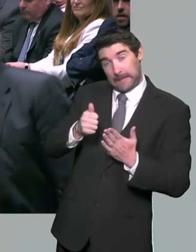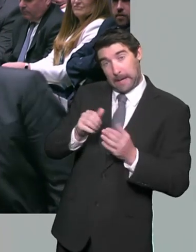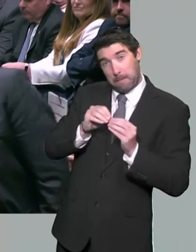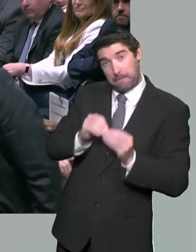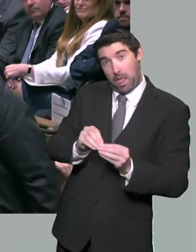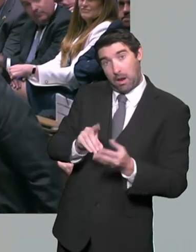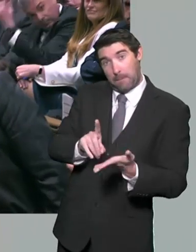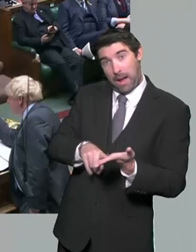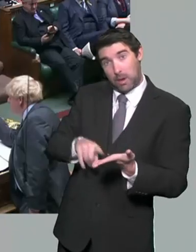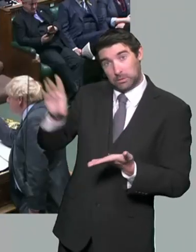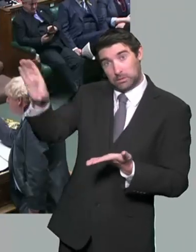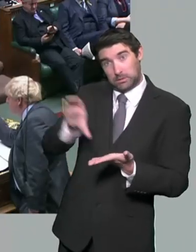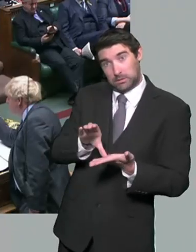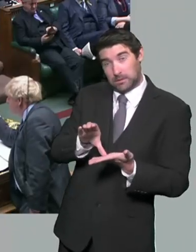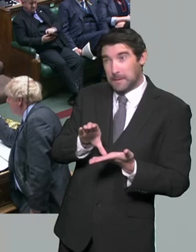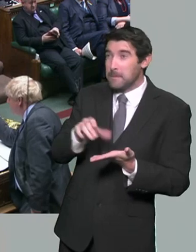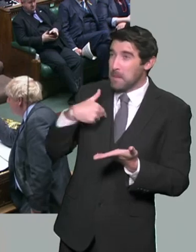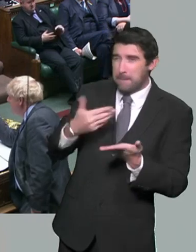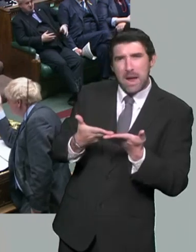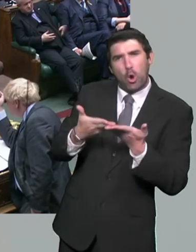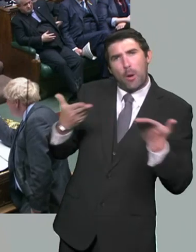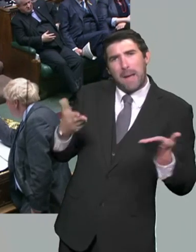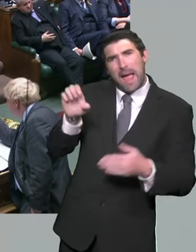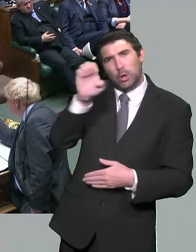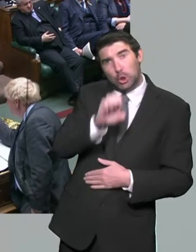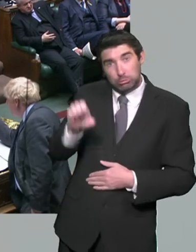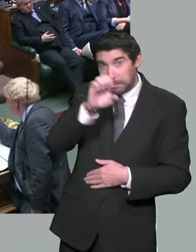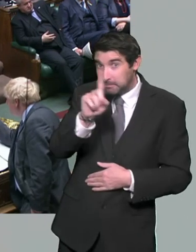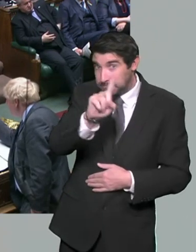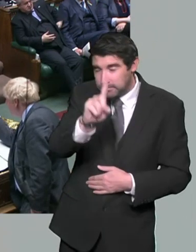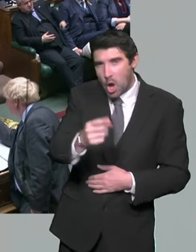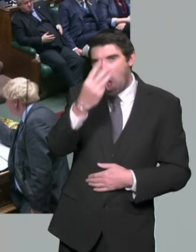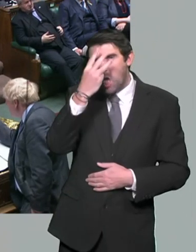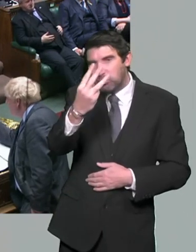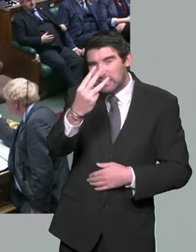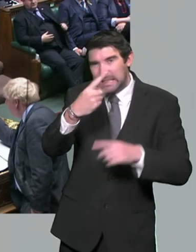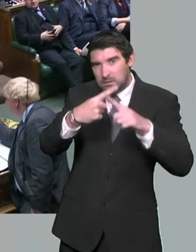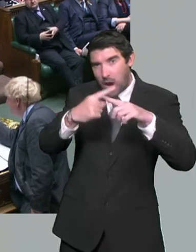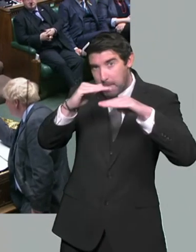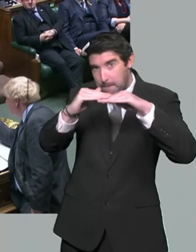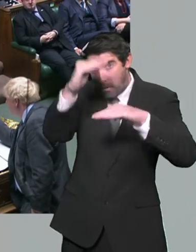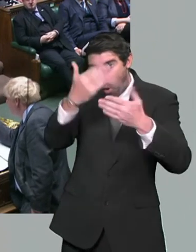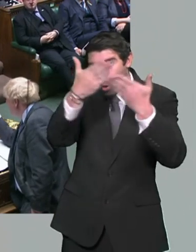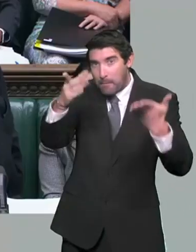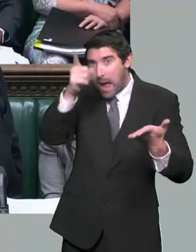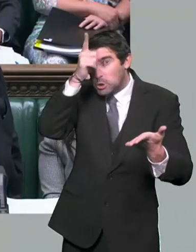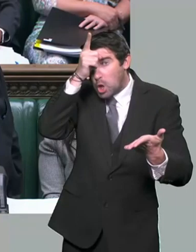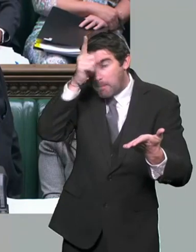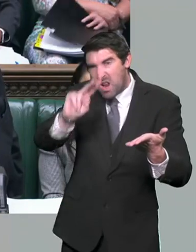He does not like these European comparisons; let us make them for him. That is three times as much as Germany, twice as much as France.